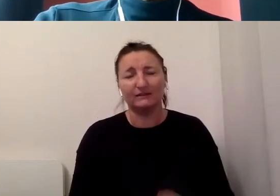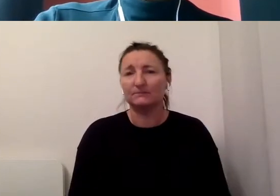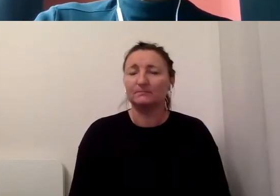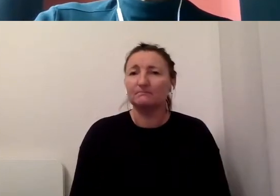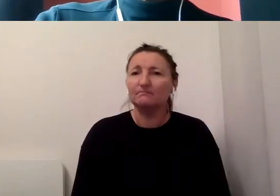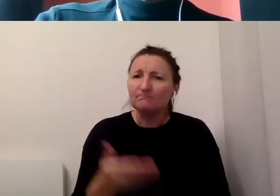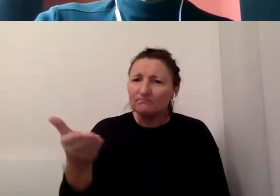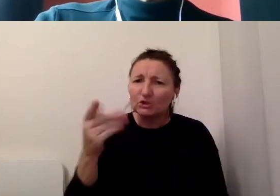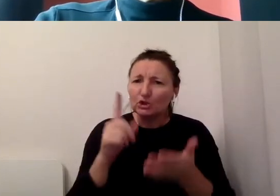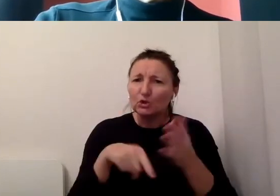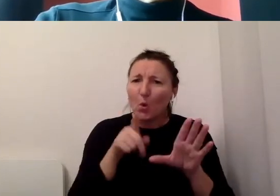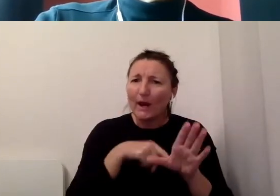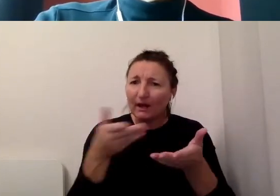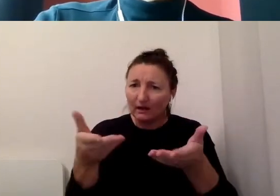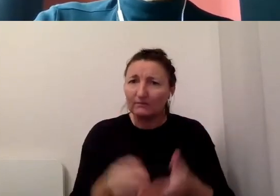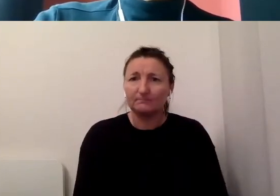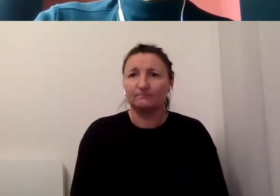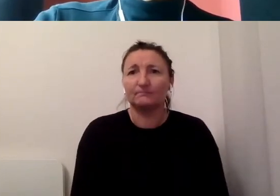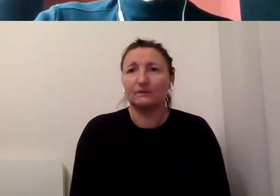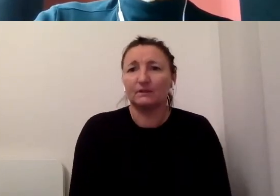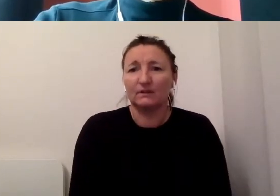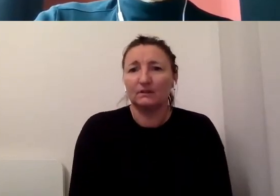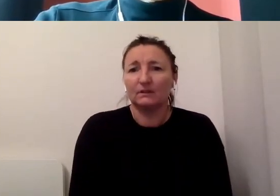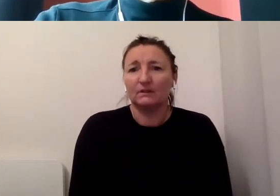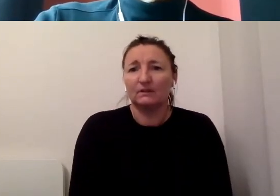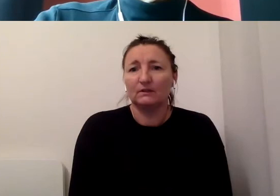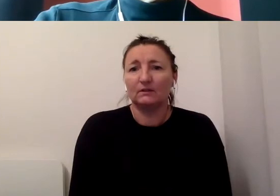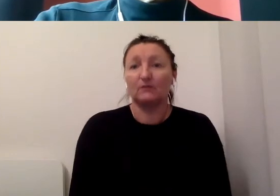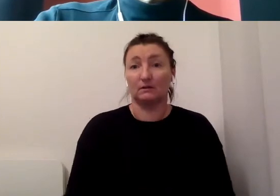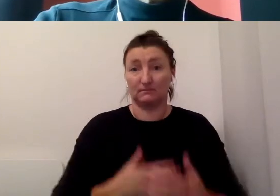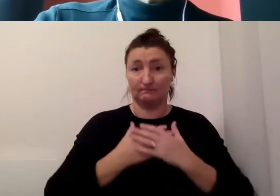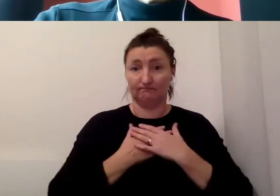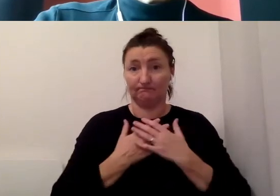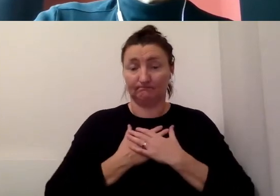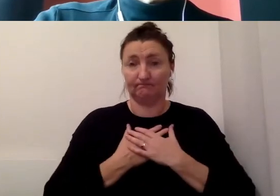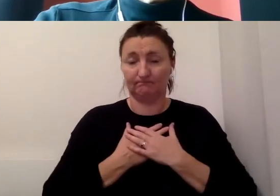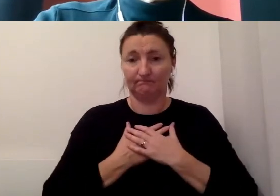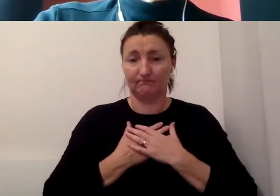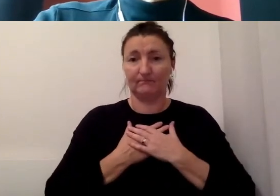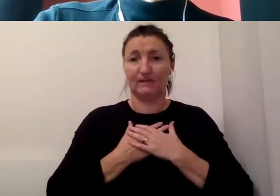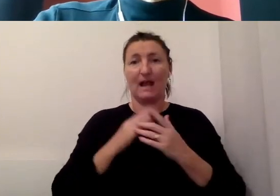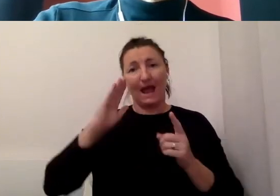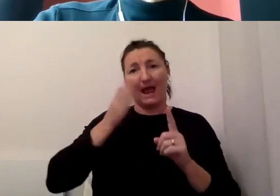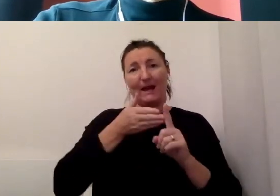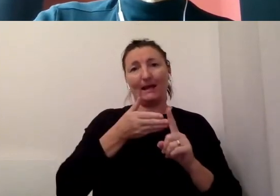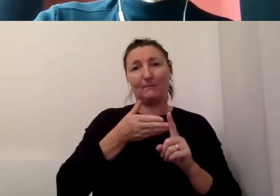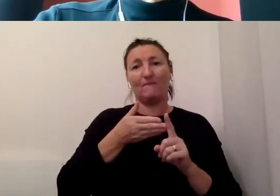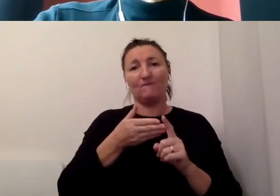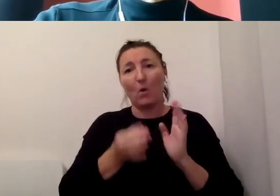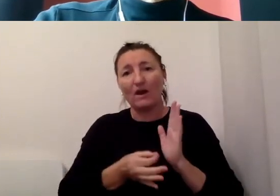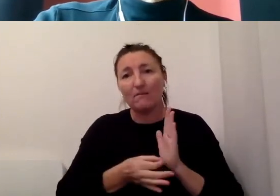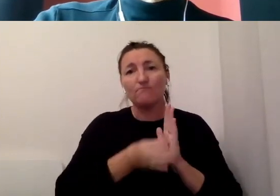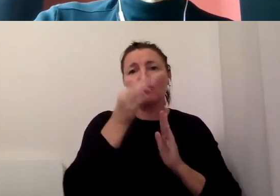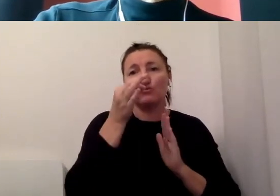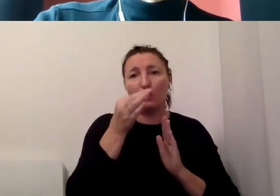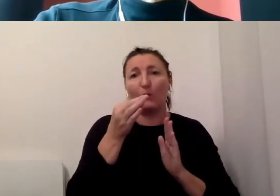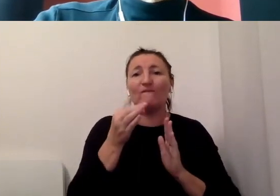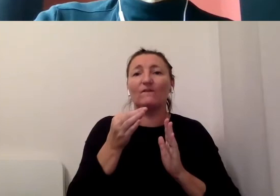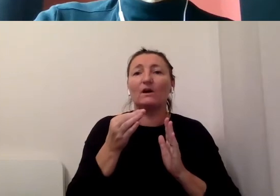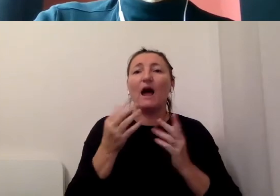Joy: Sure. Well, I want to improve the way people are supported when they leave